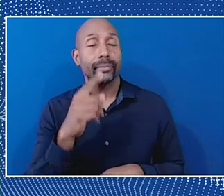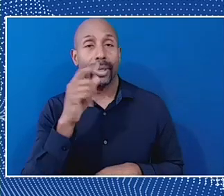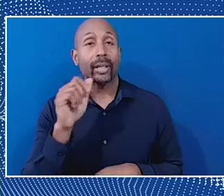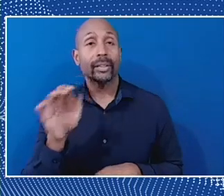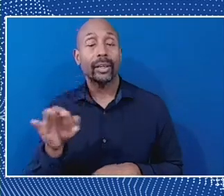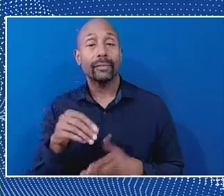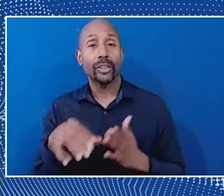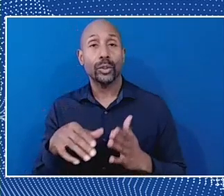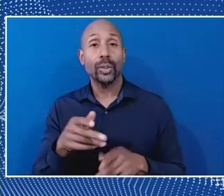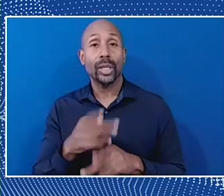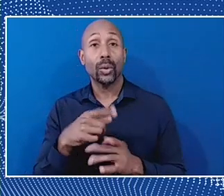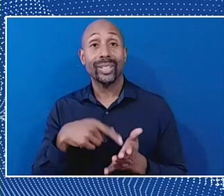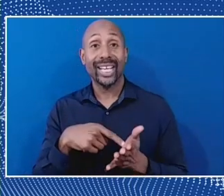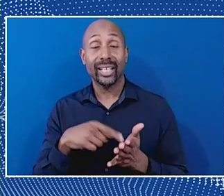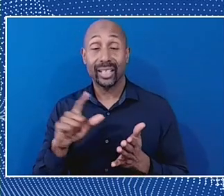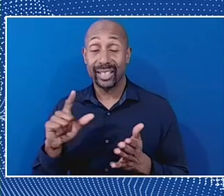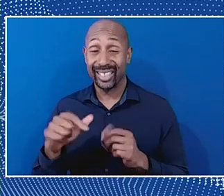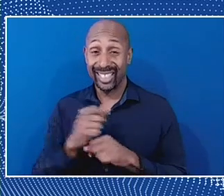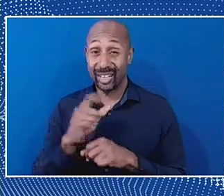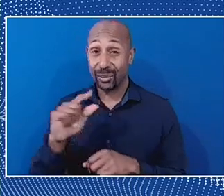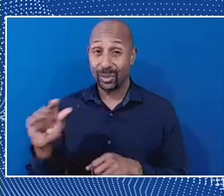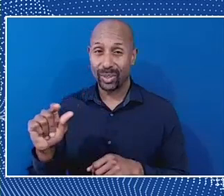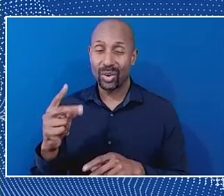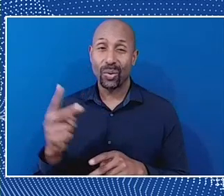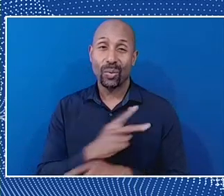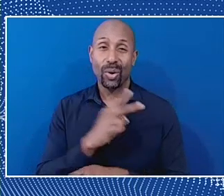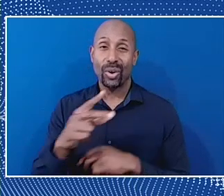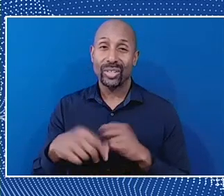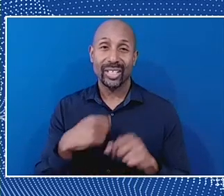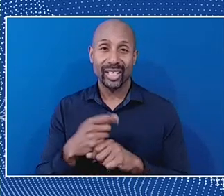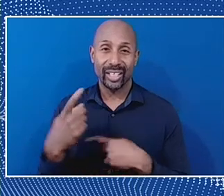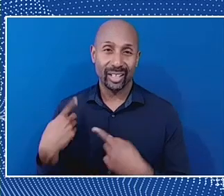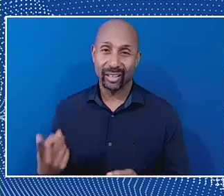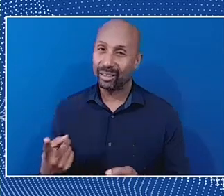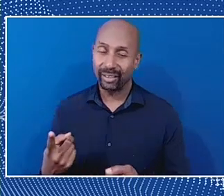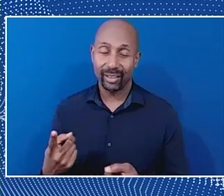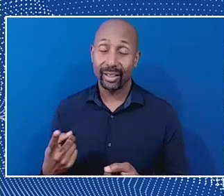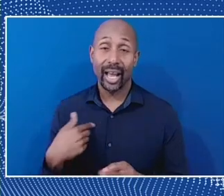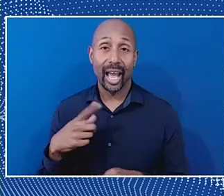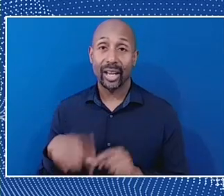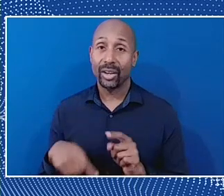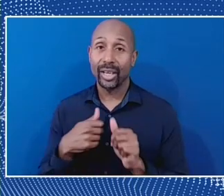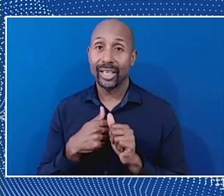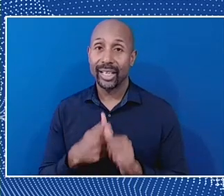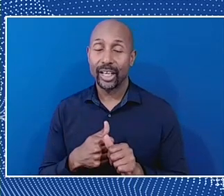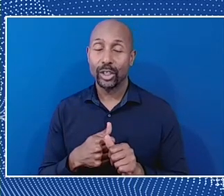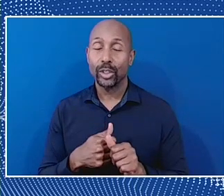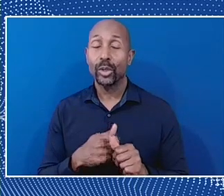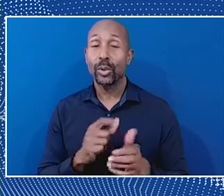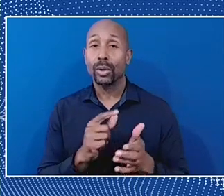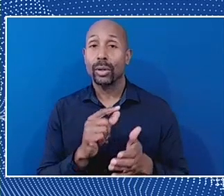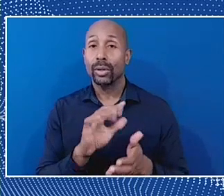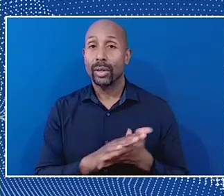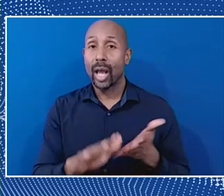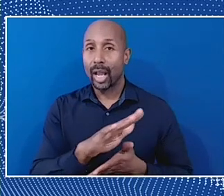worst year of my life. In that year, I could not afford to continue pursuing my bachelor's degree and decided that I was going to work and take